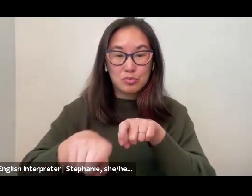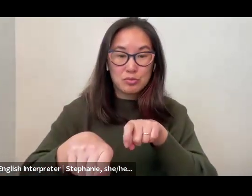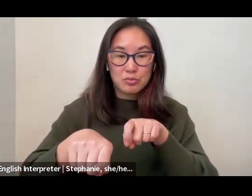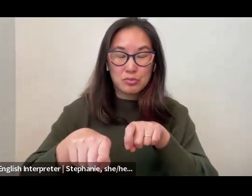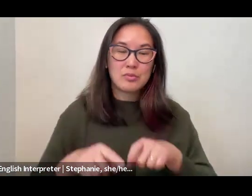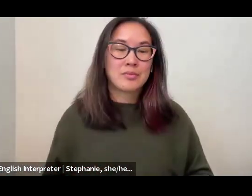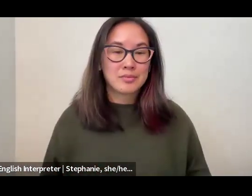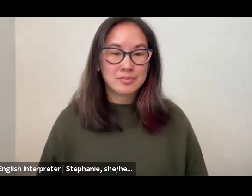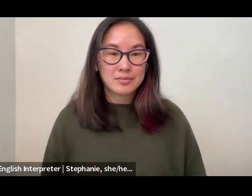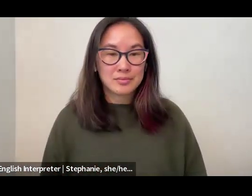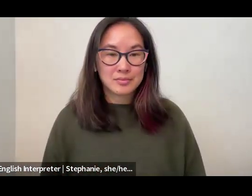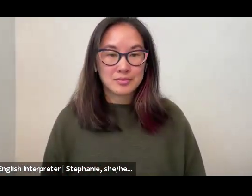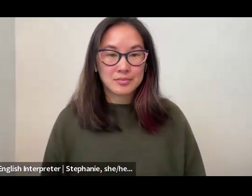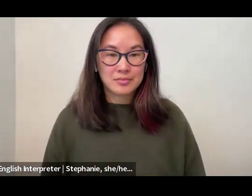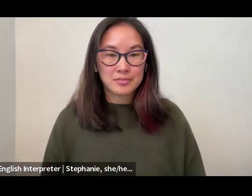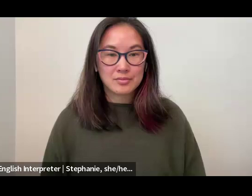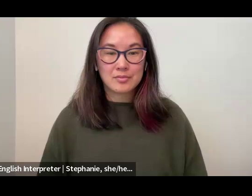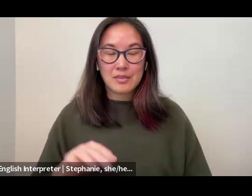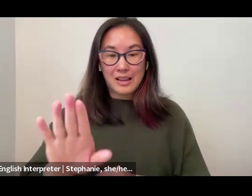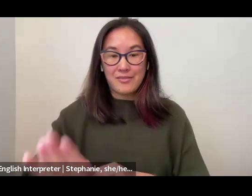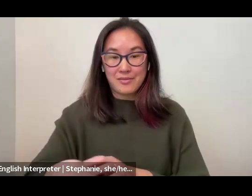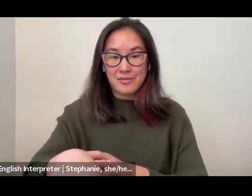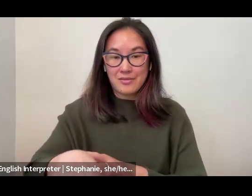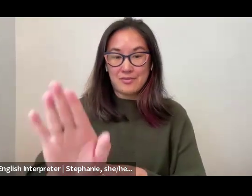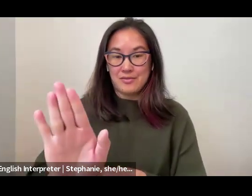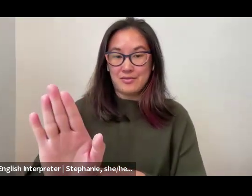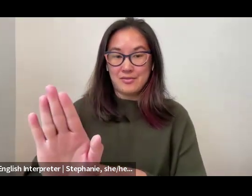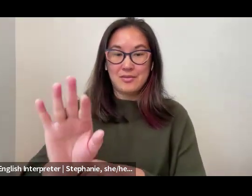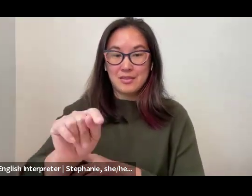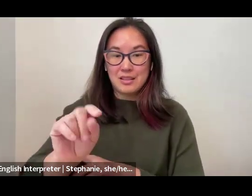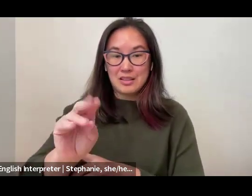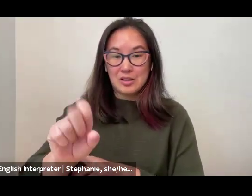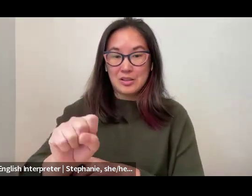and pull your toes towards your nose. And that might be good enough.